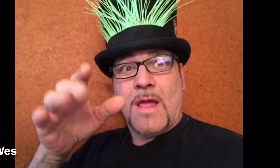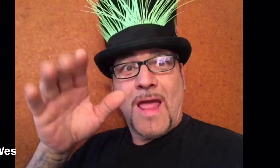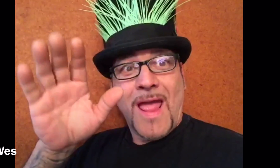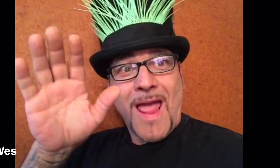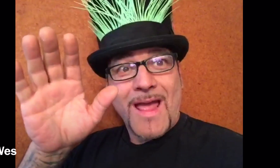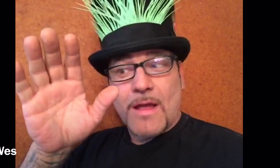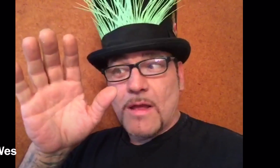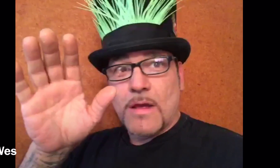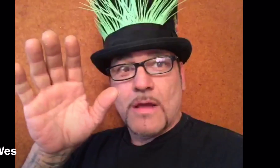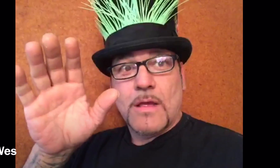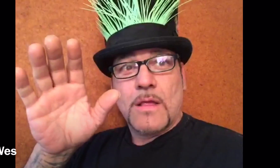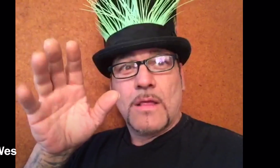Hi!